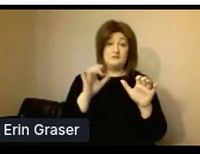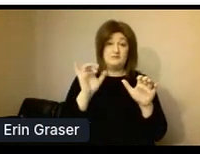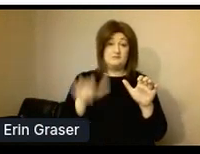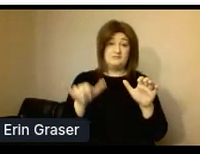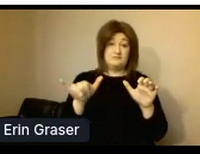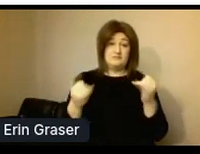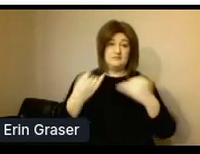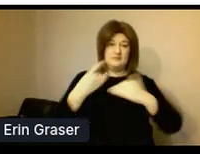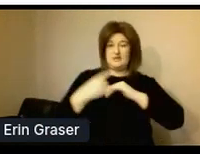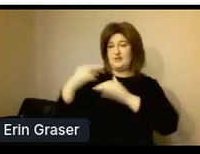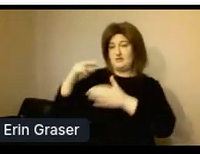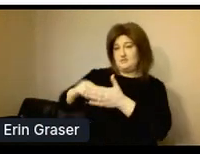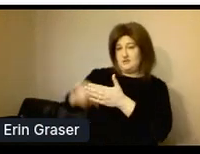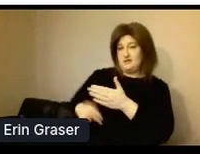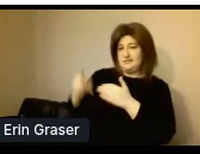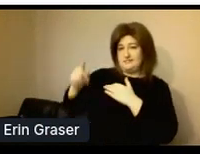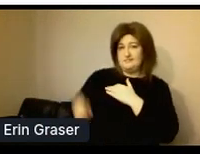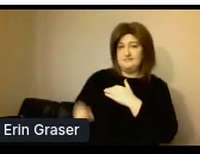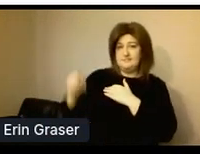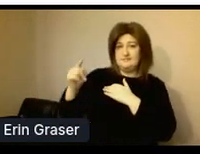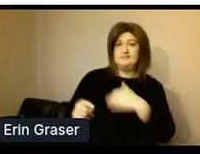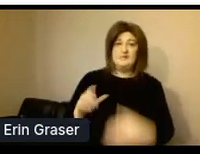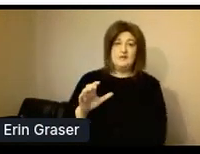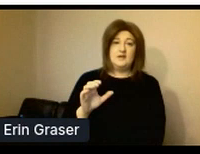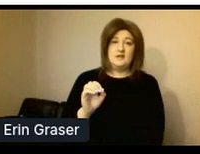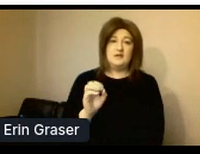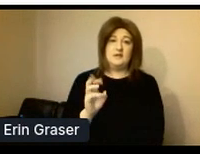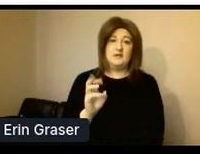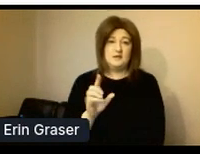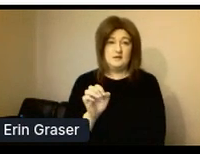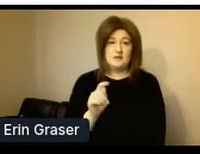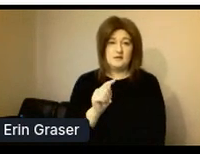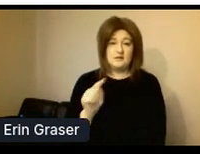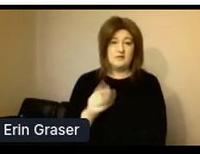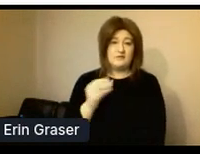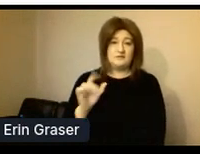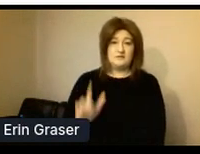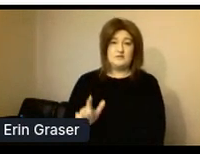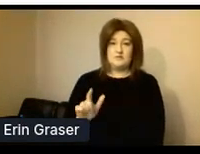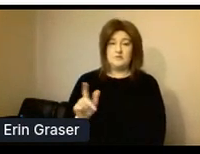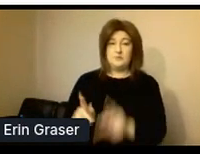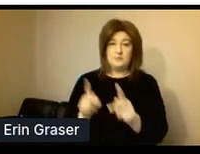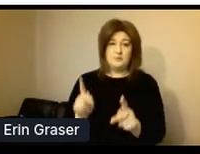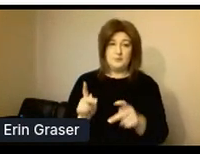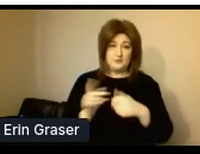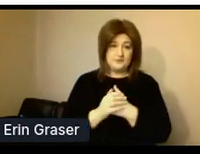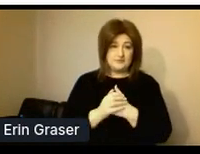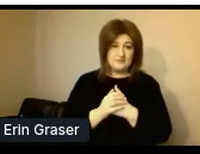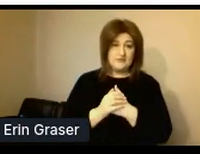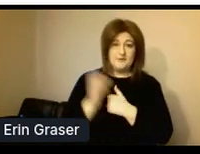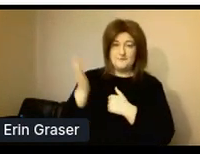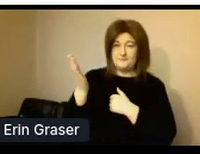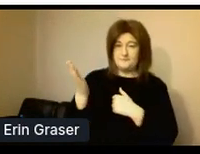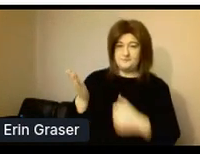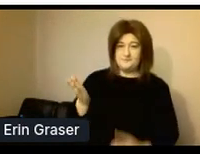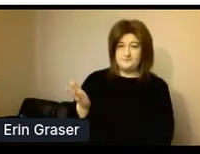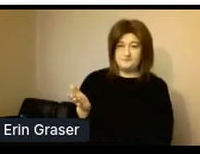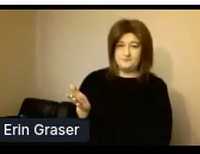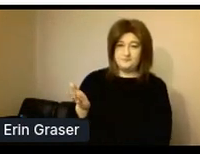on the traditional lands of the Cowlitz and the Lower Columbia peoples. I further want to acknowledge the 29 federally recognized